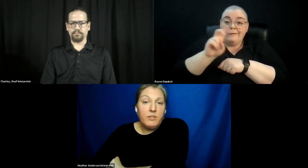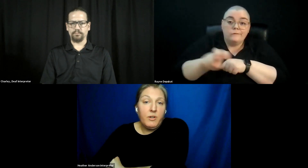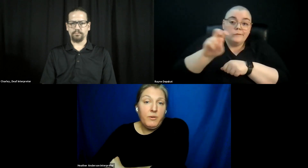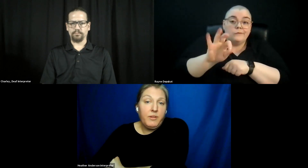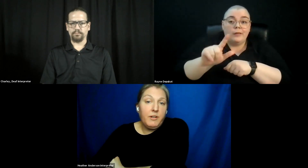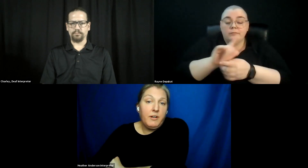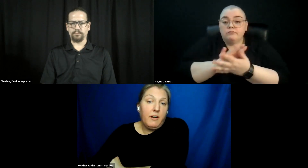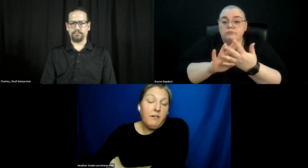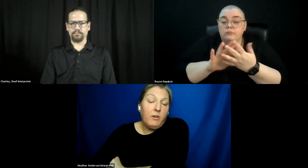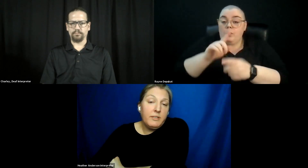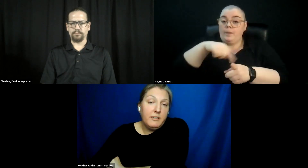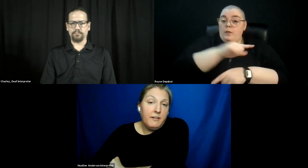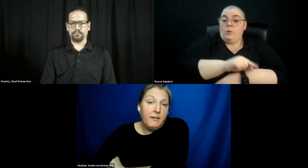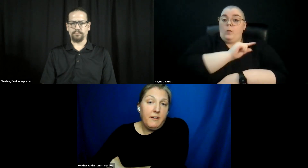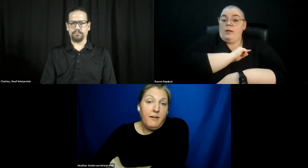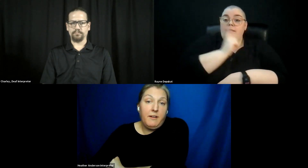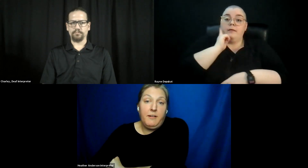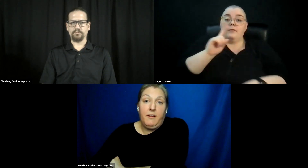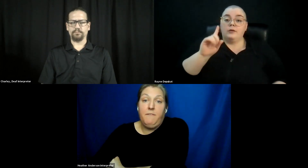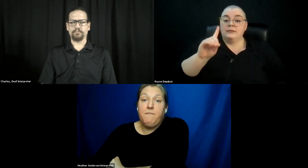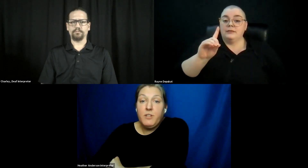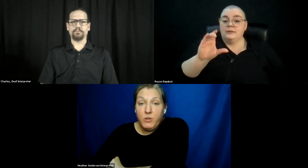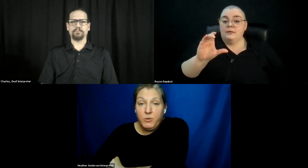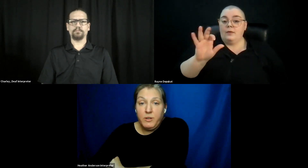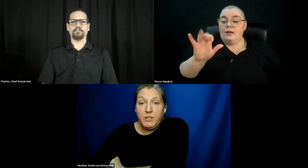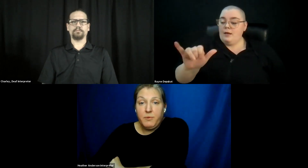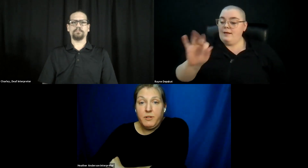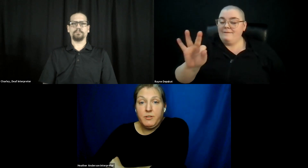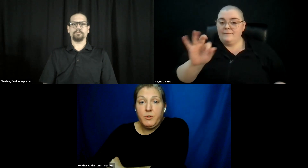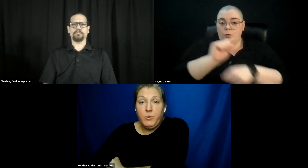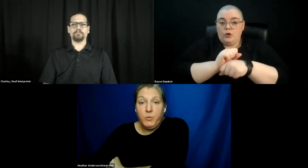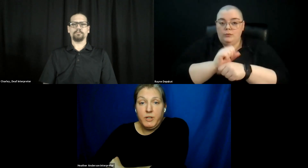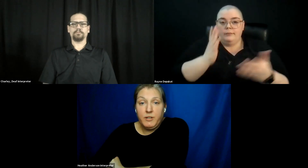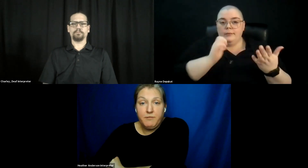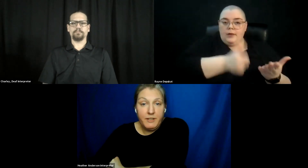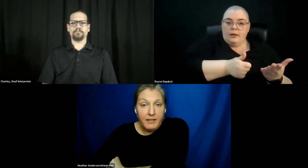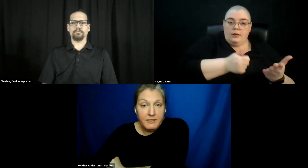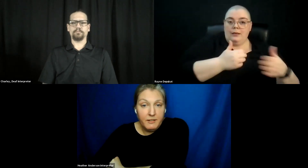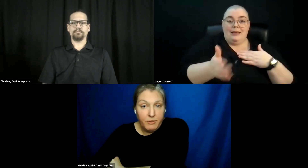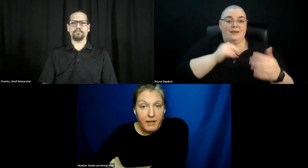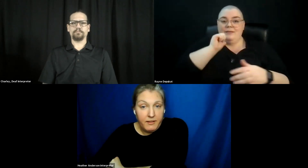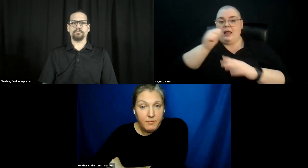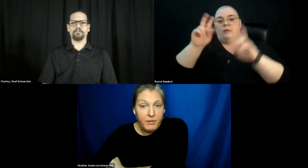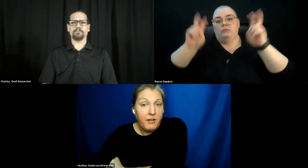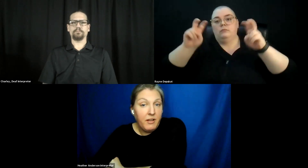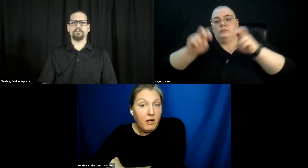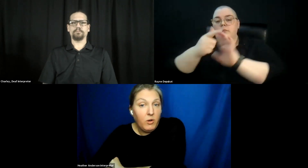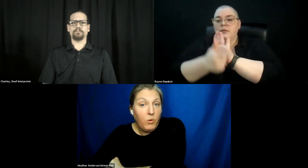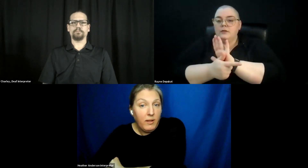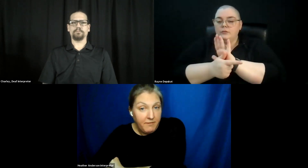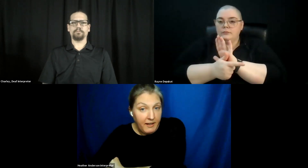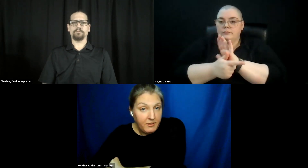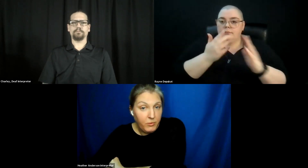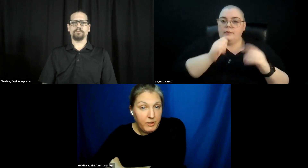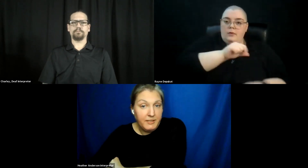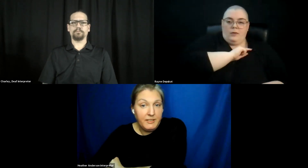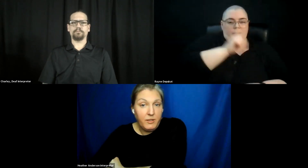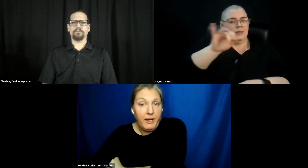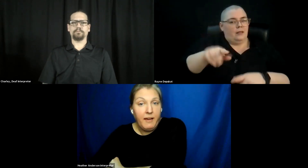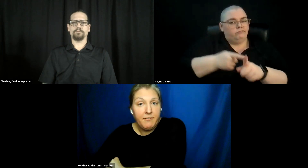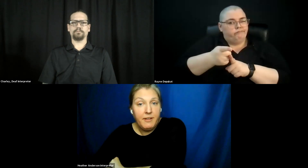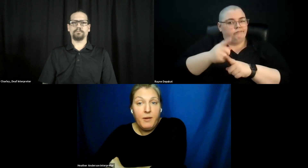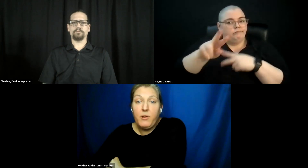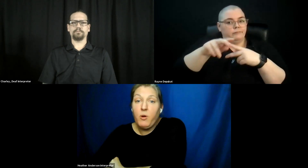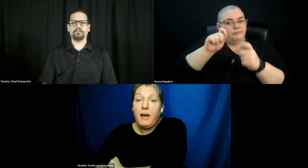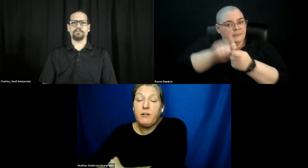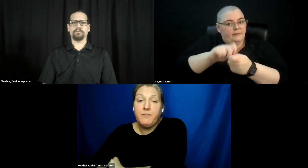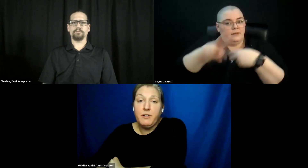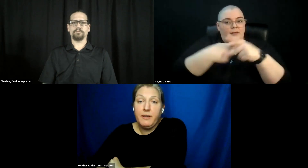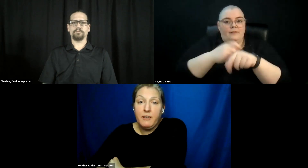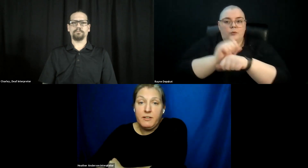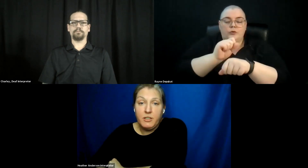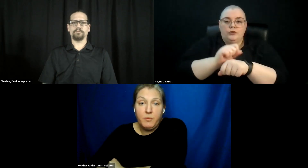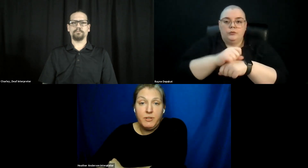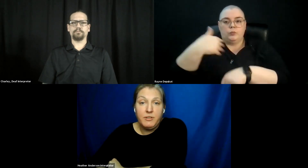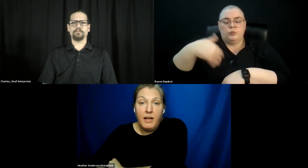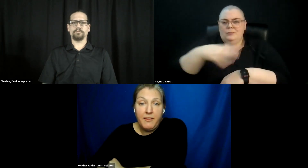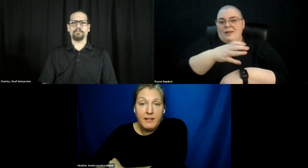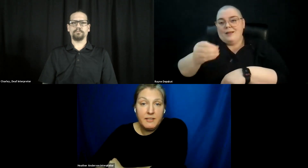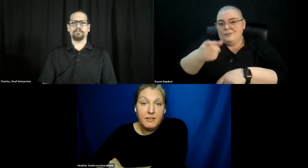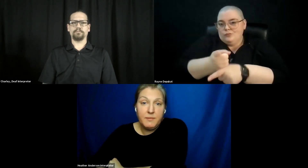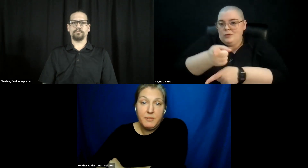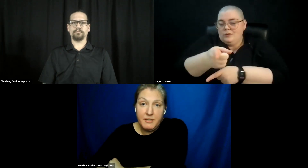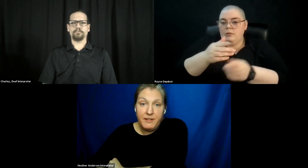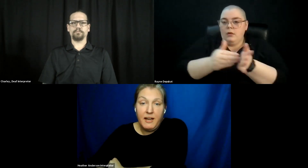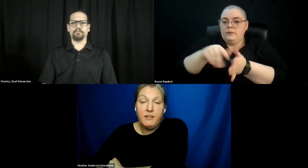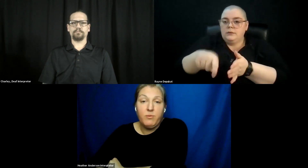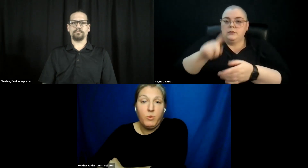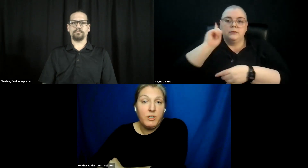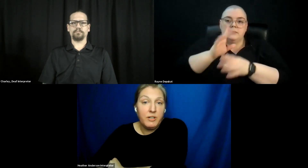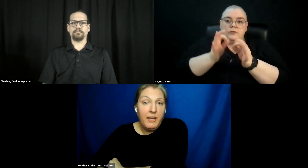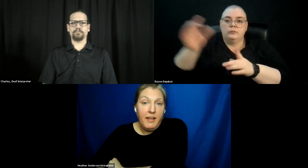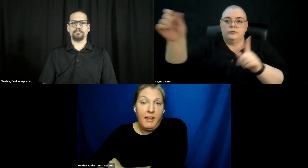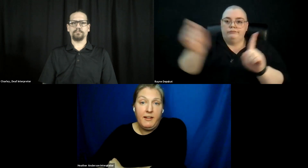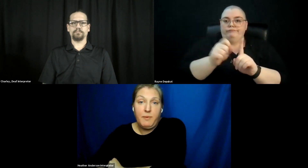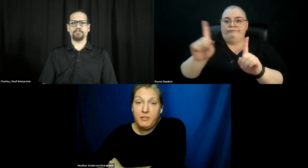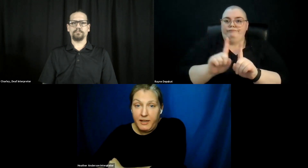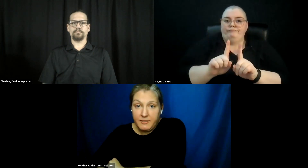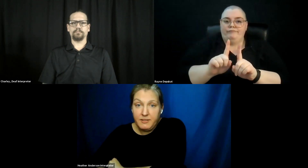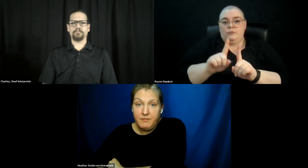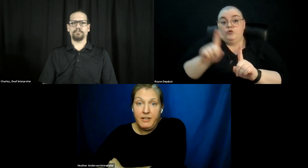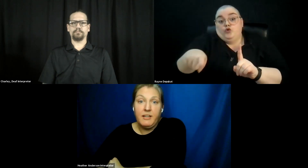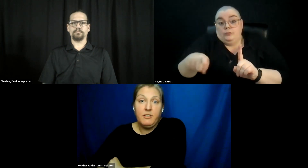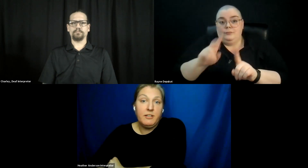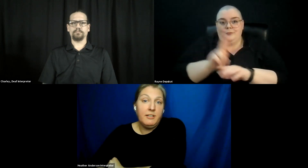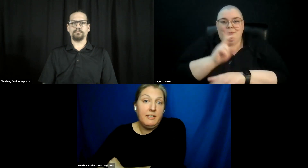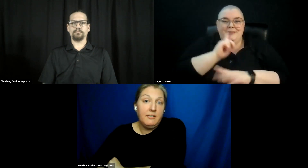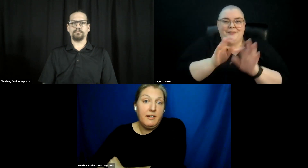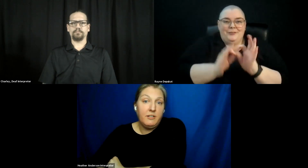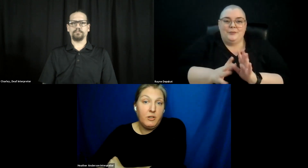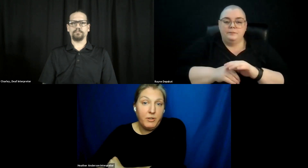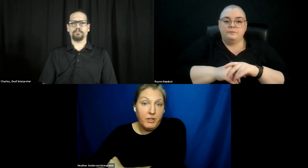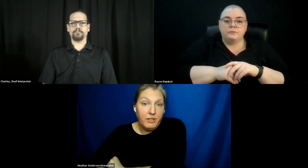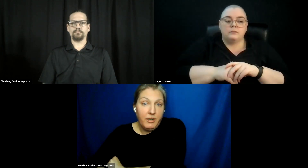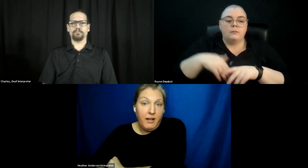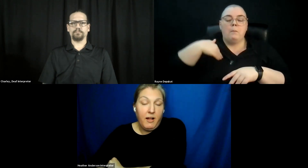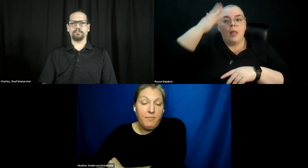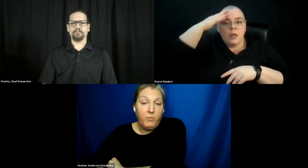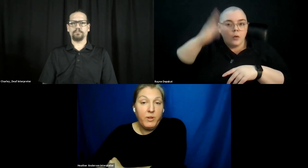So, there are only a few interpreters who work freelance in Rhode Island, but are they all qualified to work in DC is, no matter if they're legal interpreters or not that's a specific kind of work and specialized right and you're going to need an interpreter.